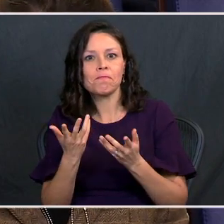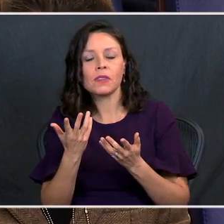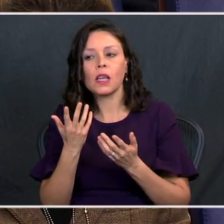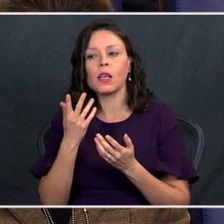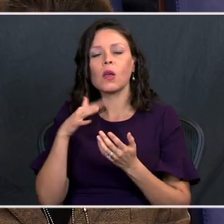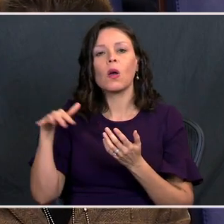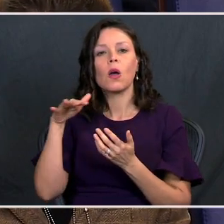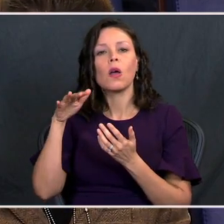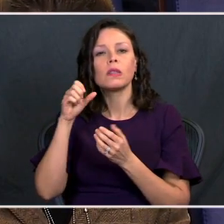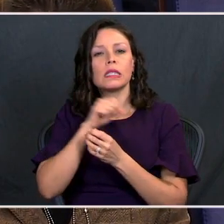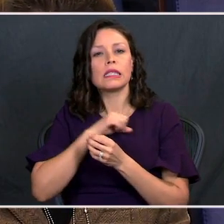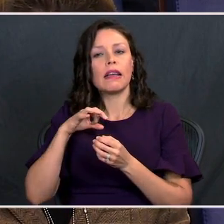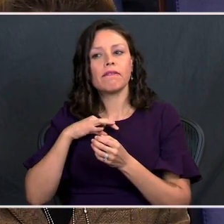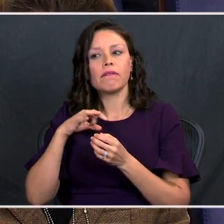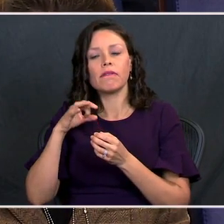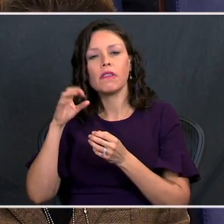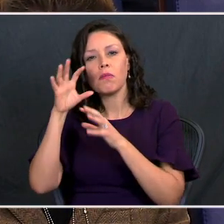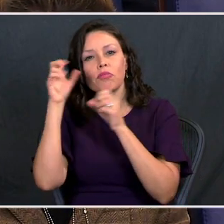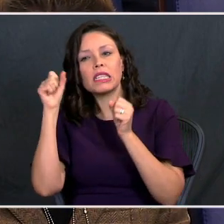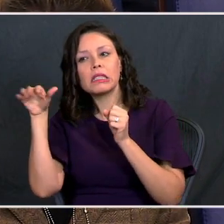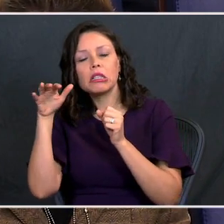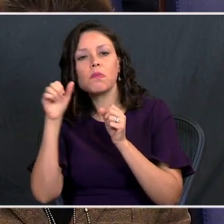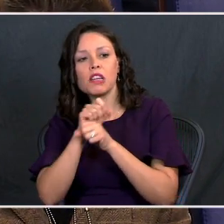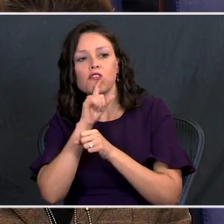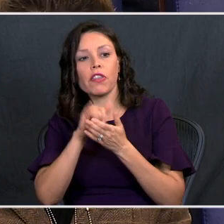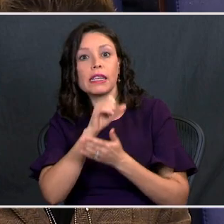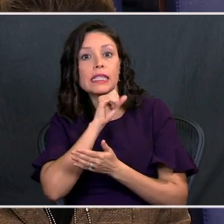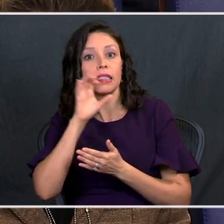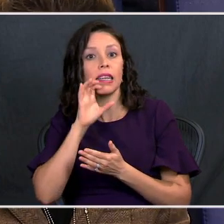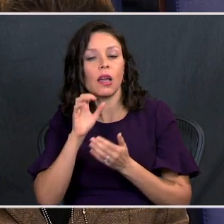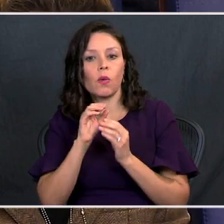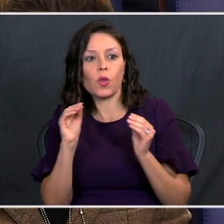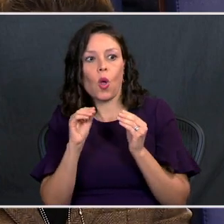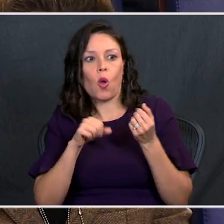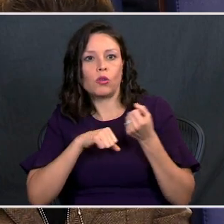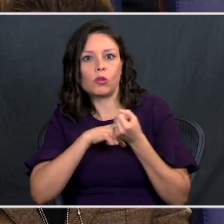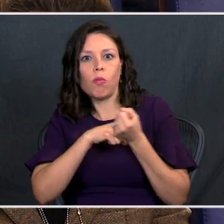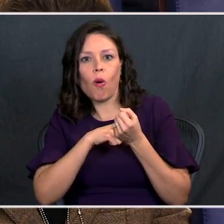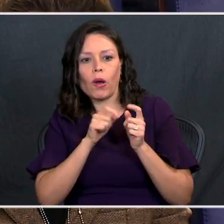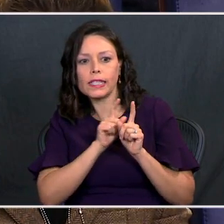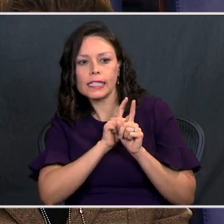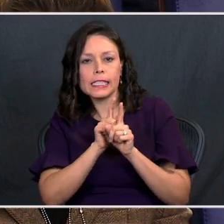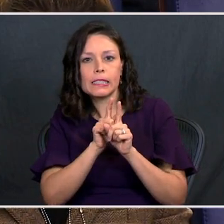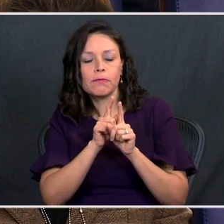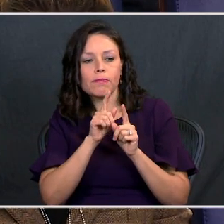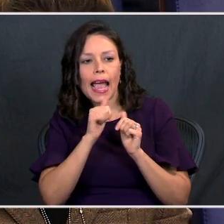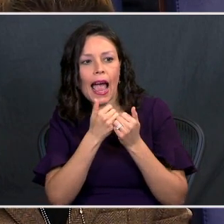to ensure that seniors who don't have, you know, anybody to assist them with scheduling these appointments,